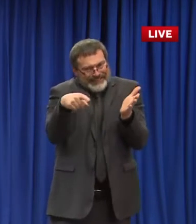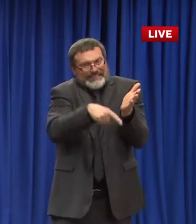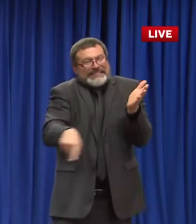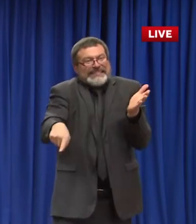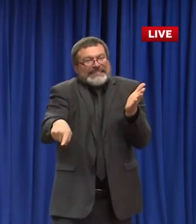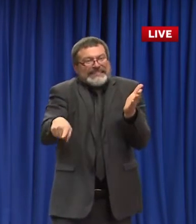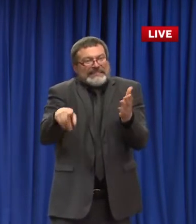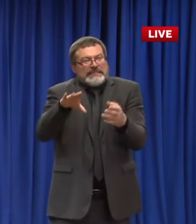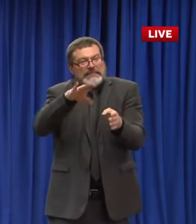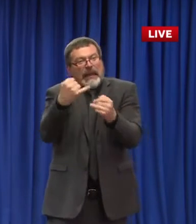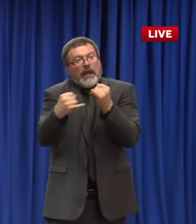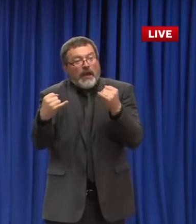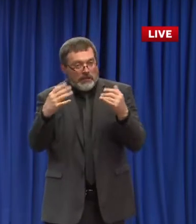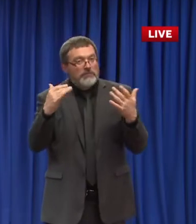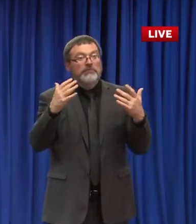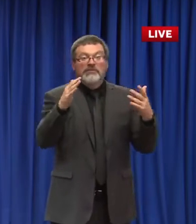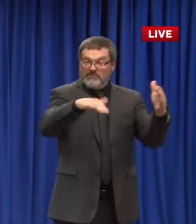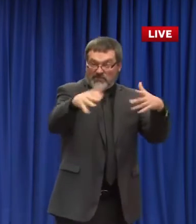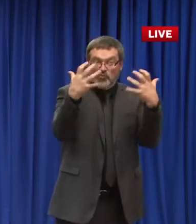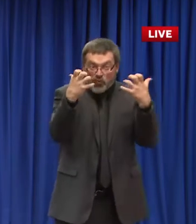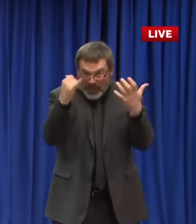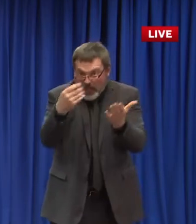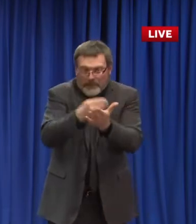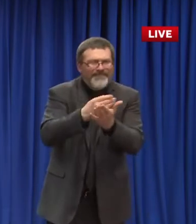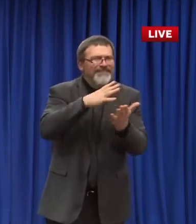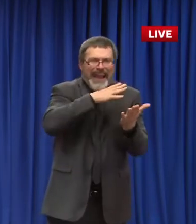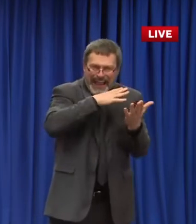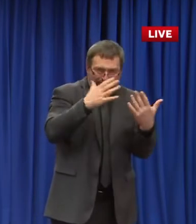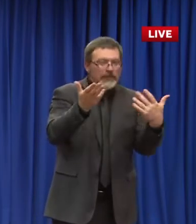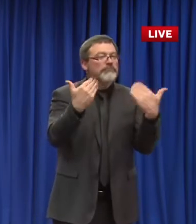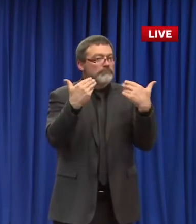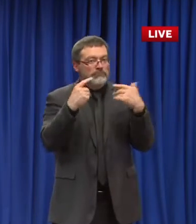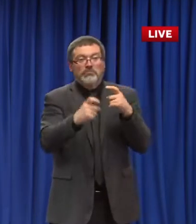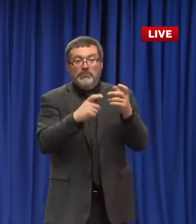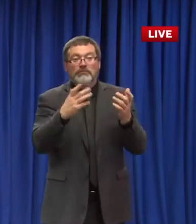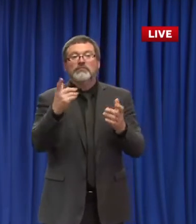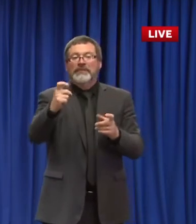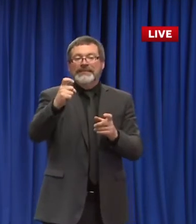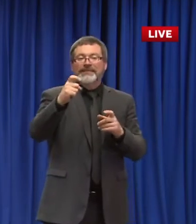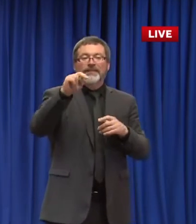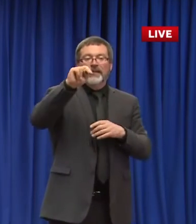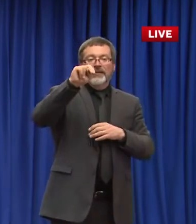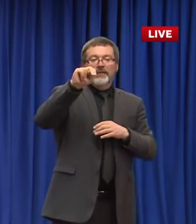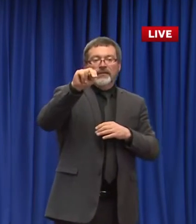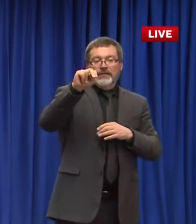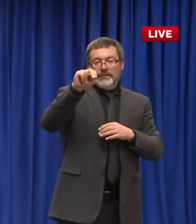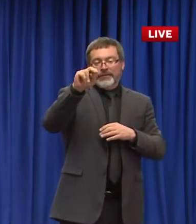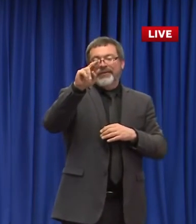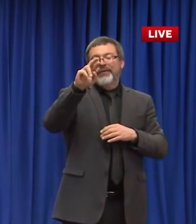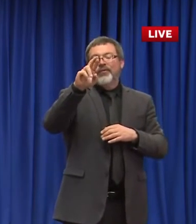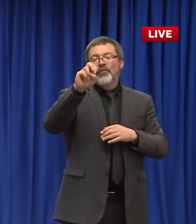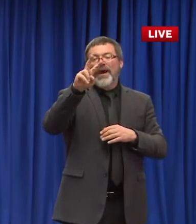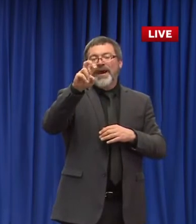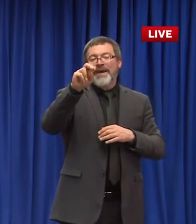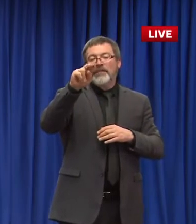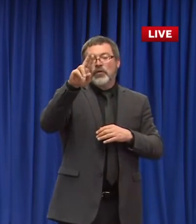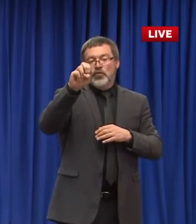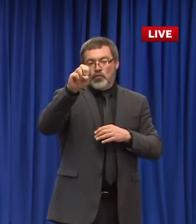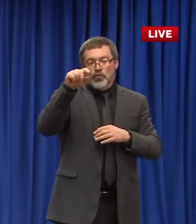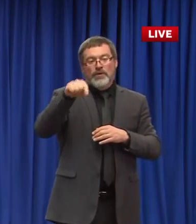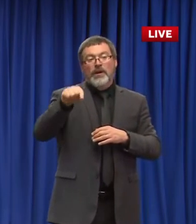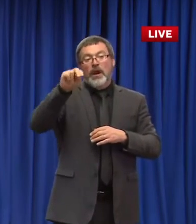AND AGAIN, THIS IS HALF AN ADVERTISEMENT JUST FOR SMALL BUSINESSES WHO BUSINESSES WHO ARE INTERESTED IN POSSIBLY RECEIVING A GRANT OUT OF THE MAIN STREET RELIEF FUND THEY CAN